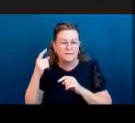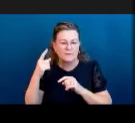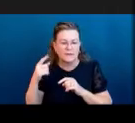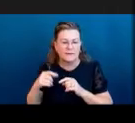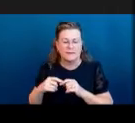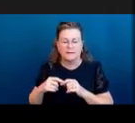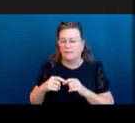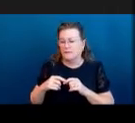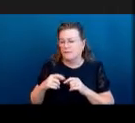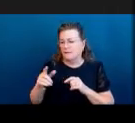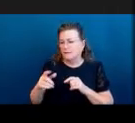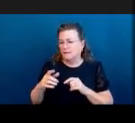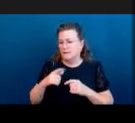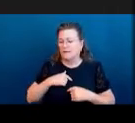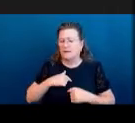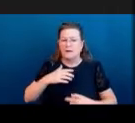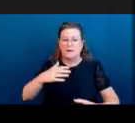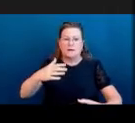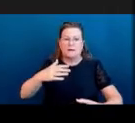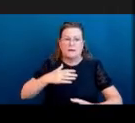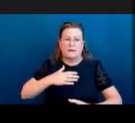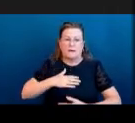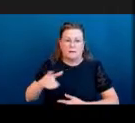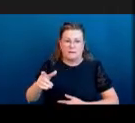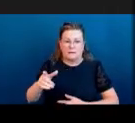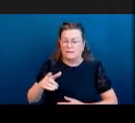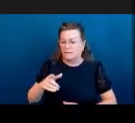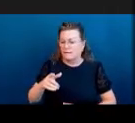He takes a really deep breath now he does go to bed a lot easier.